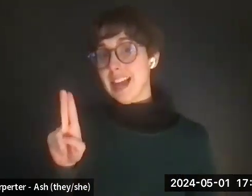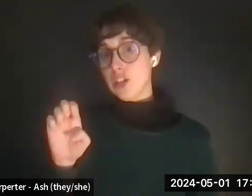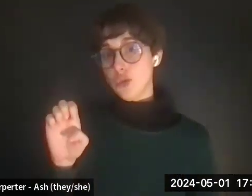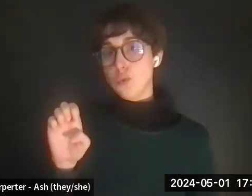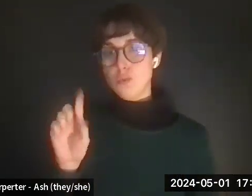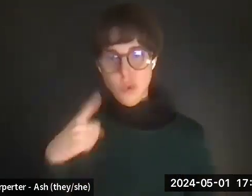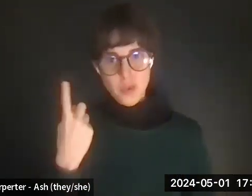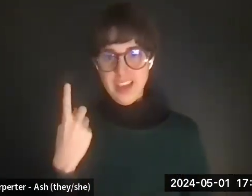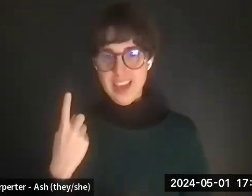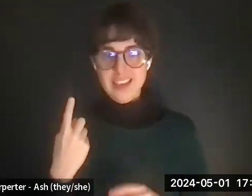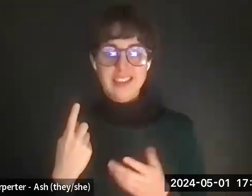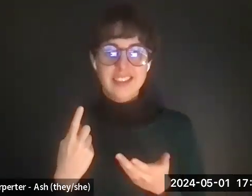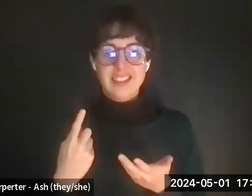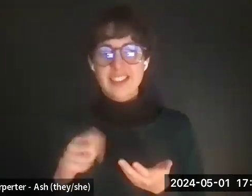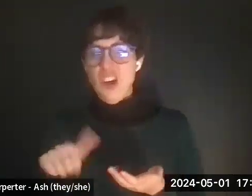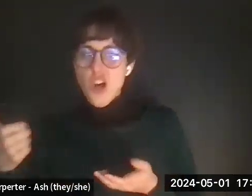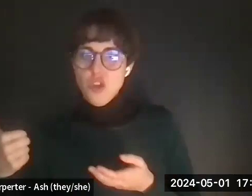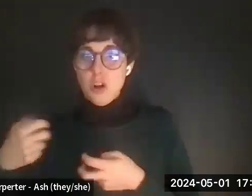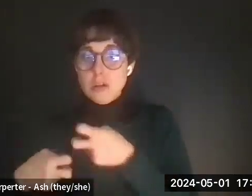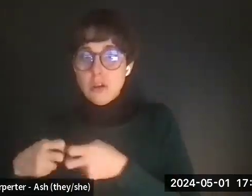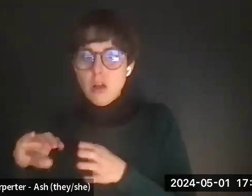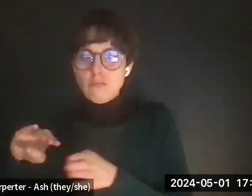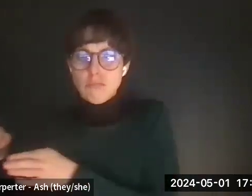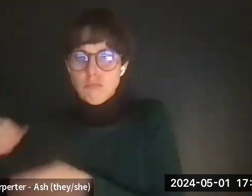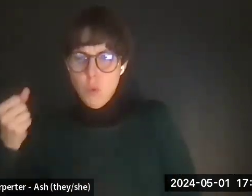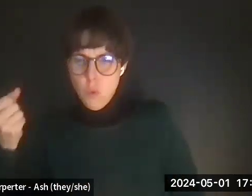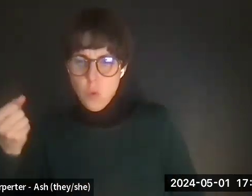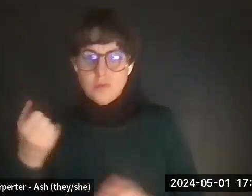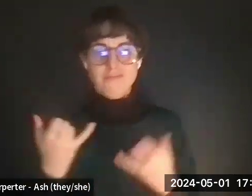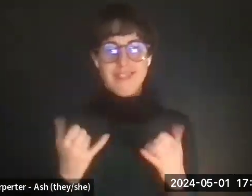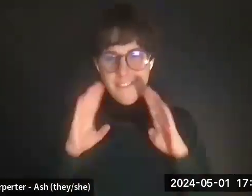and reduce barriers to licensing and credentialing. So I'm gonna hand it back over to Eve. Thank you so much.